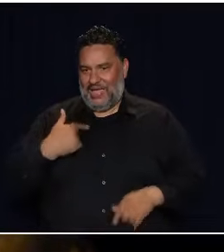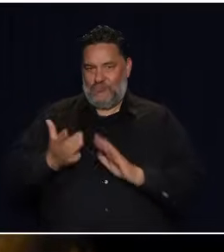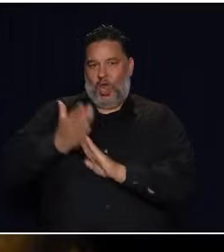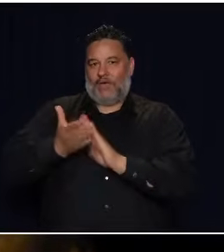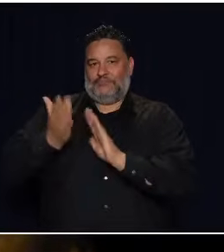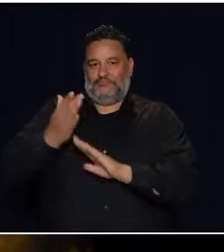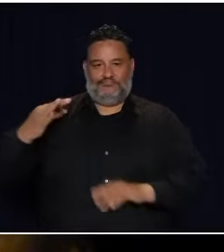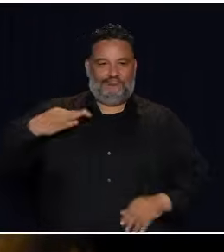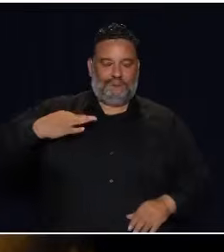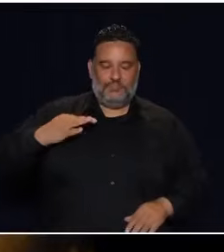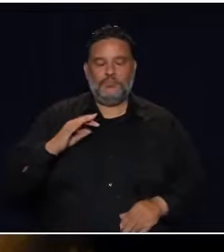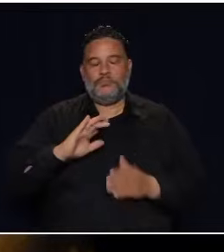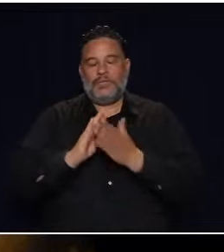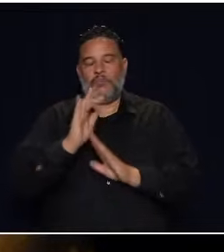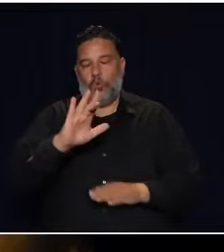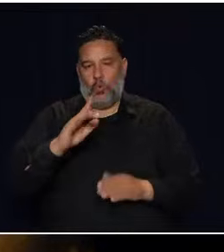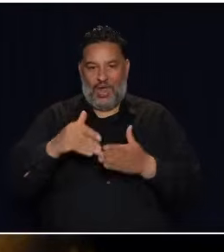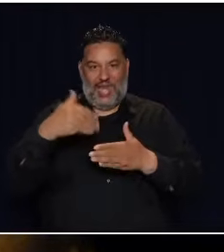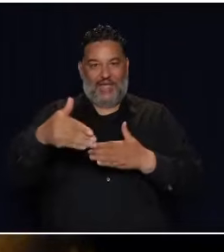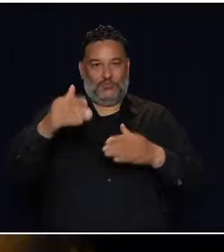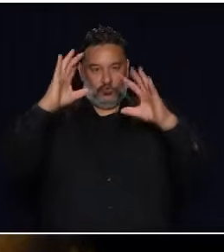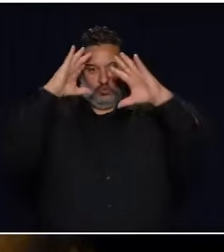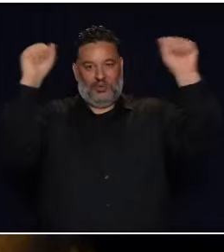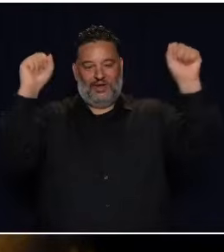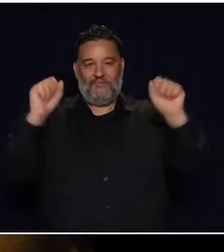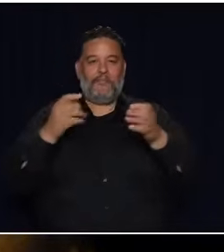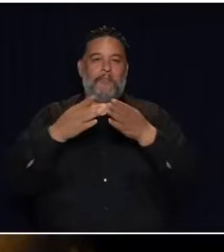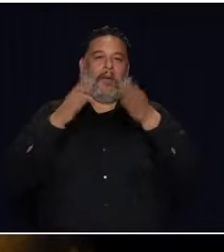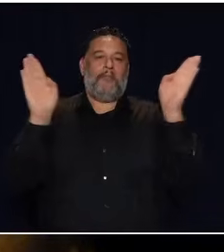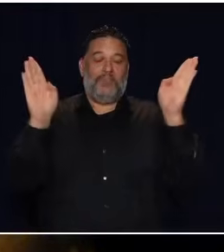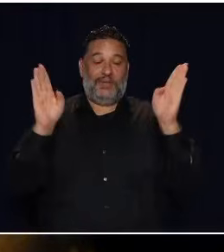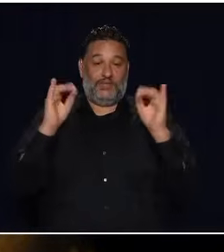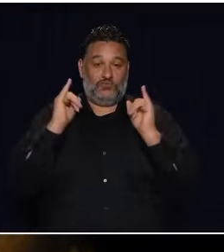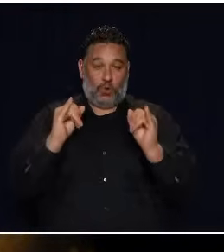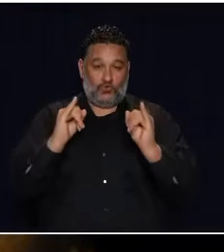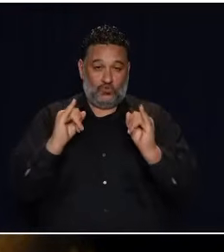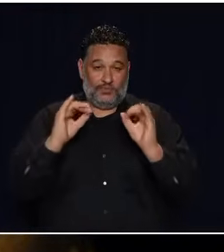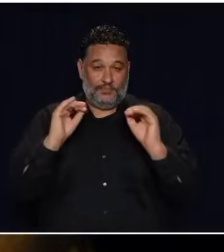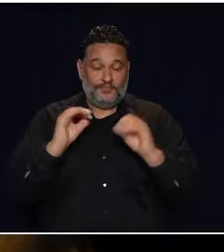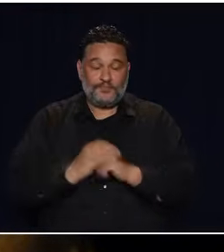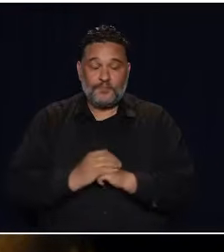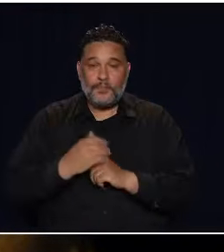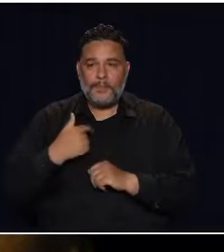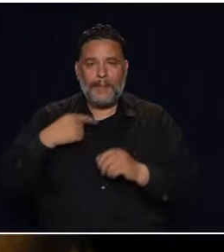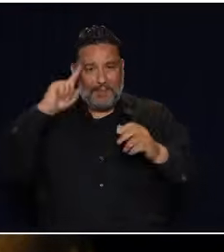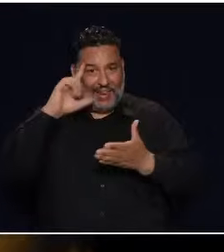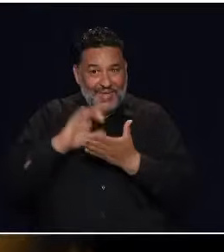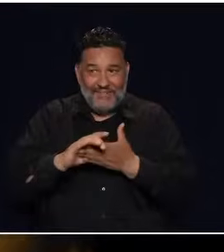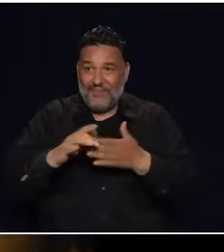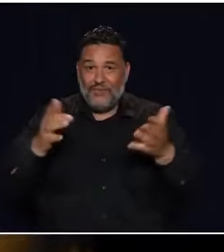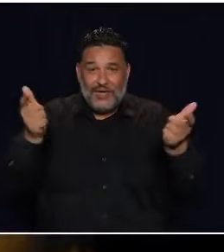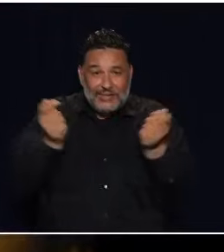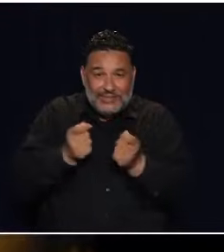AND THAT'S EXACTLY WHY I AM RUNNING TO BE YOUR NEXT SUPERINTENDENT OF PUBLIC